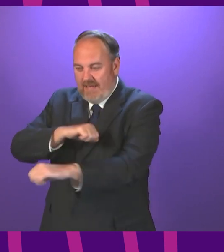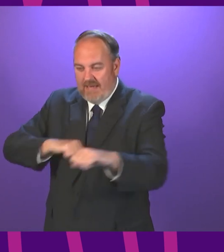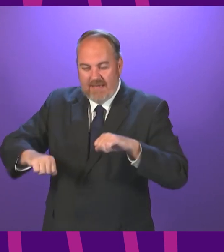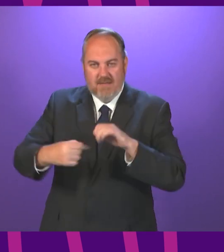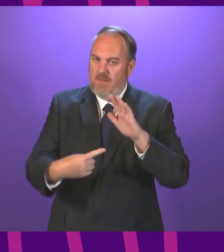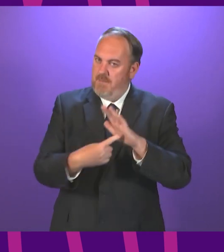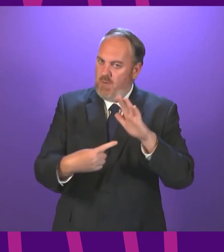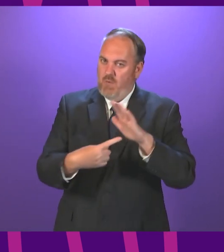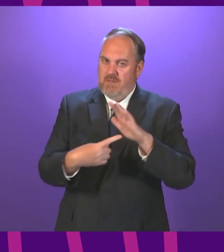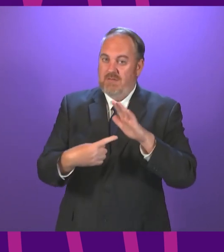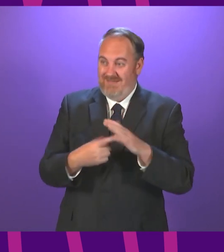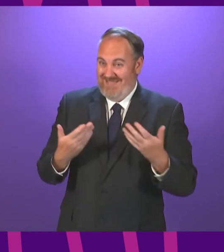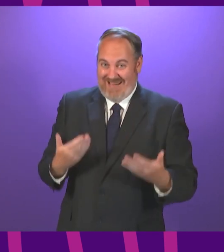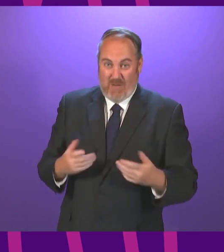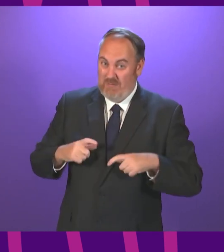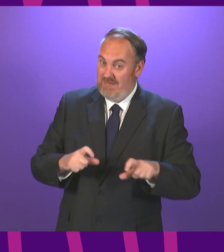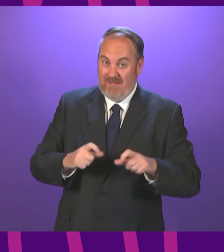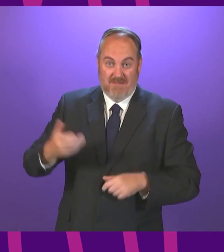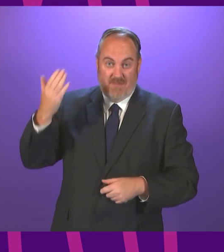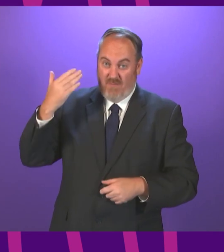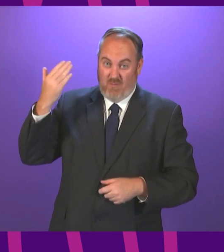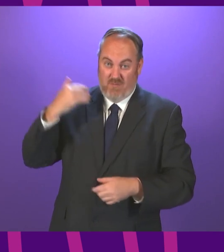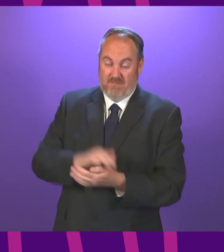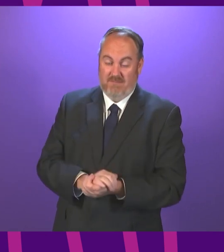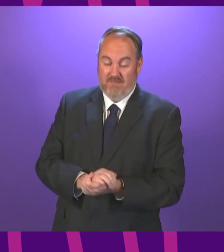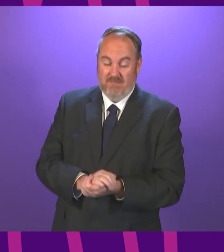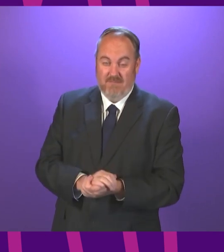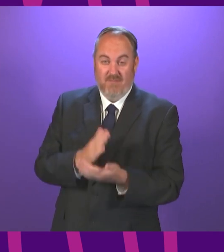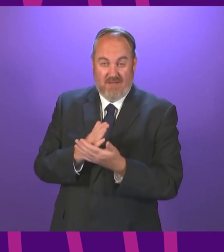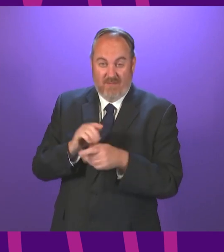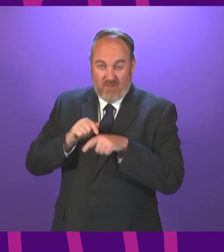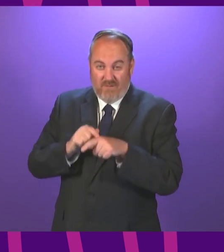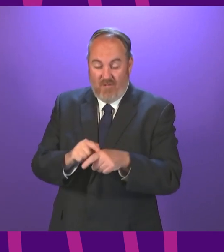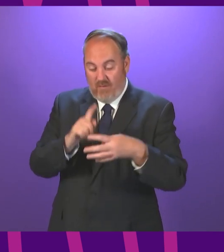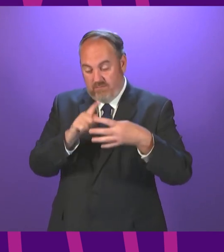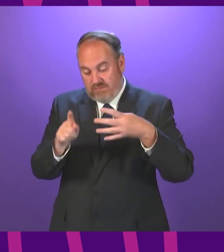are as important now as they ever were. If we do all that—increasingly frustrating